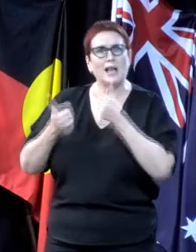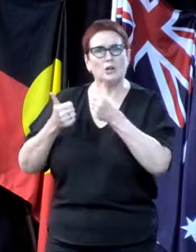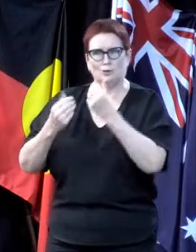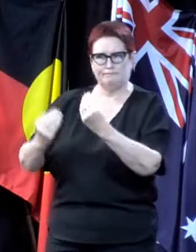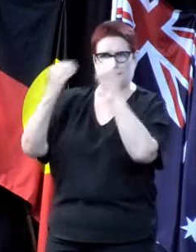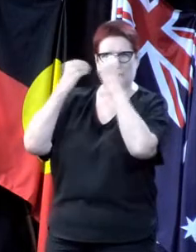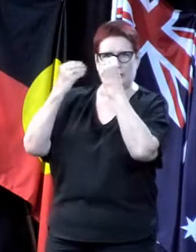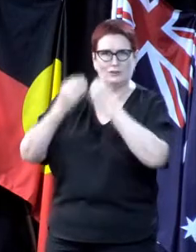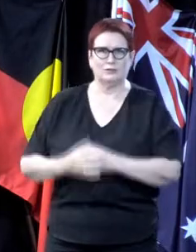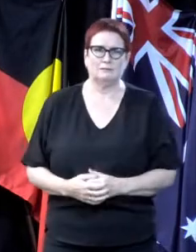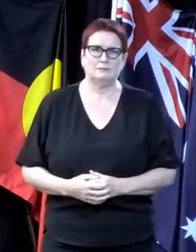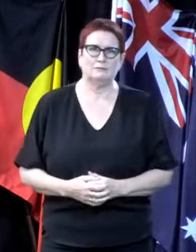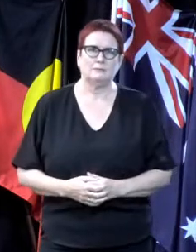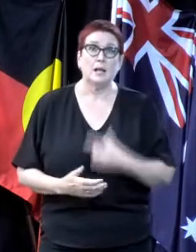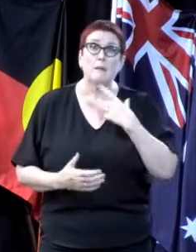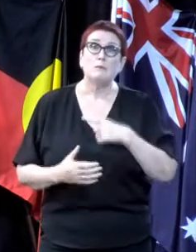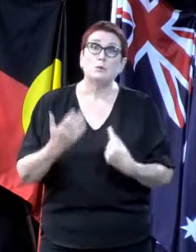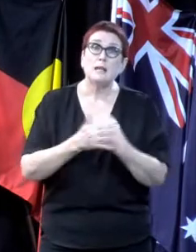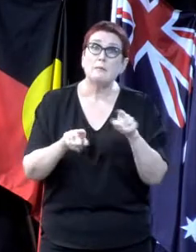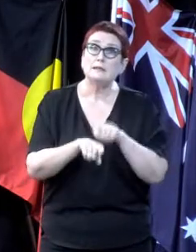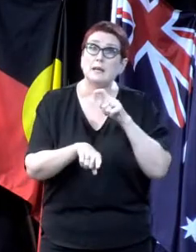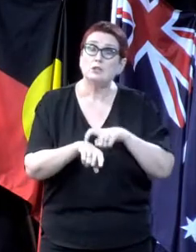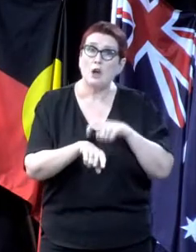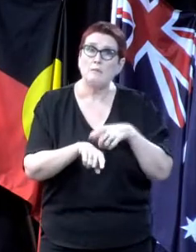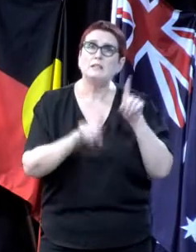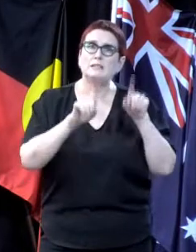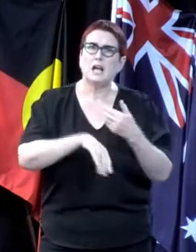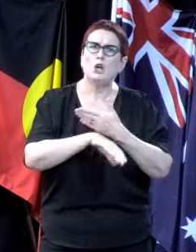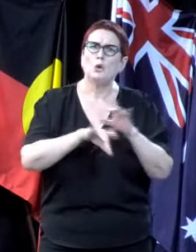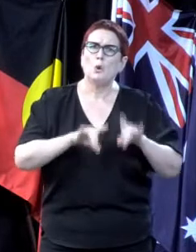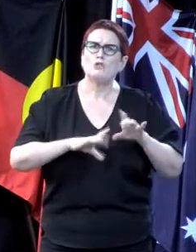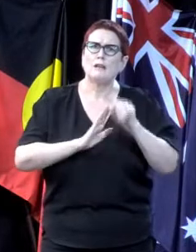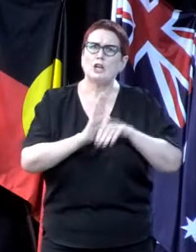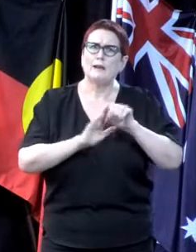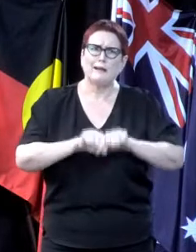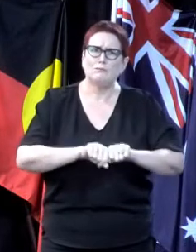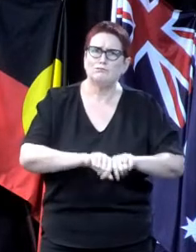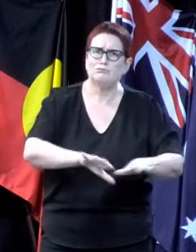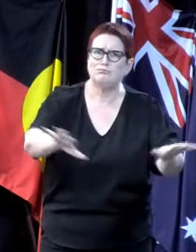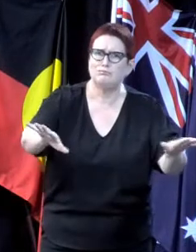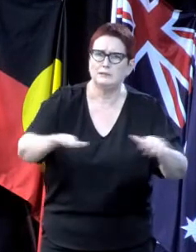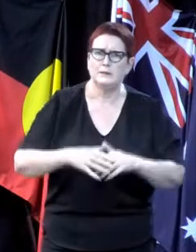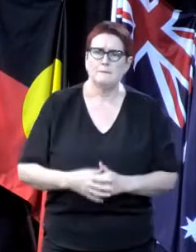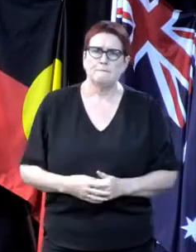because, at the same time, the Australian curriculum was rolling out. And the Australian curriculum then -